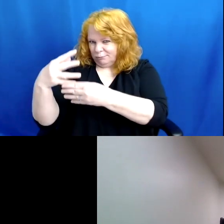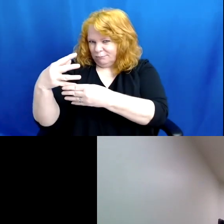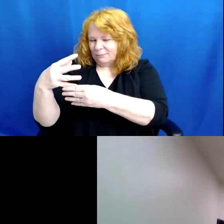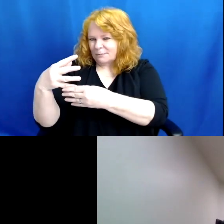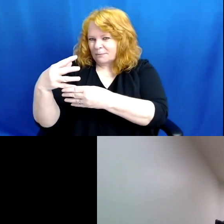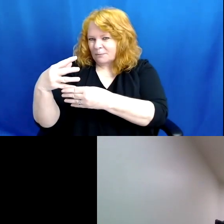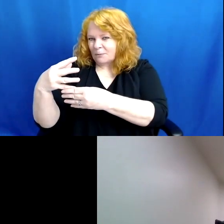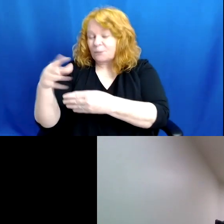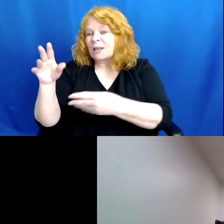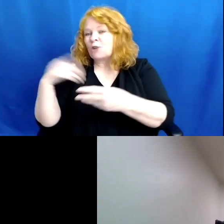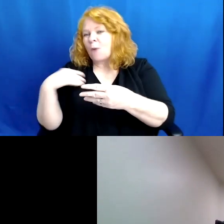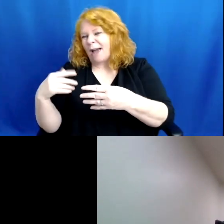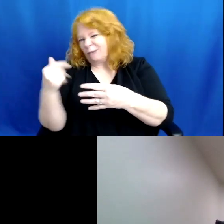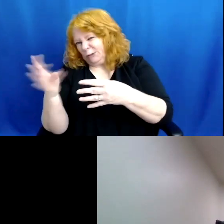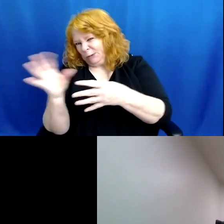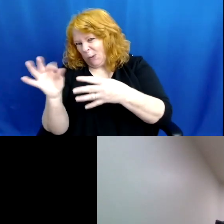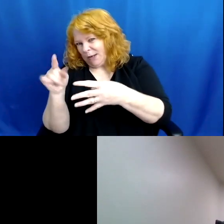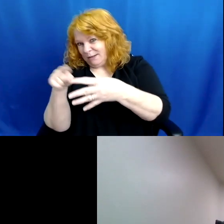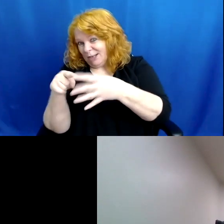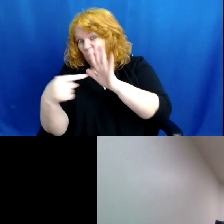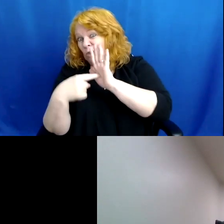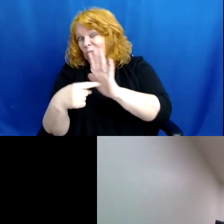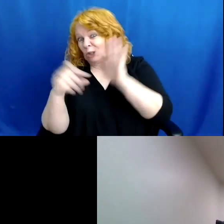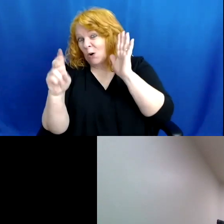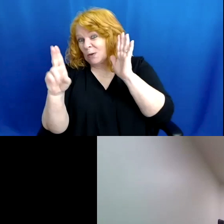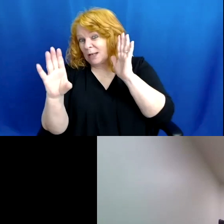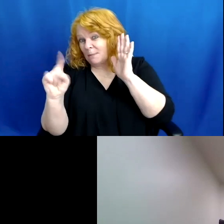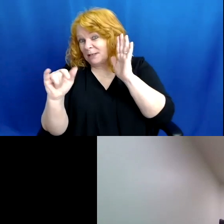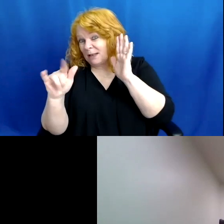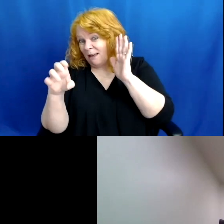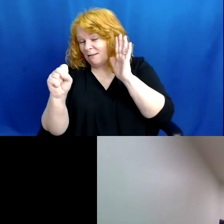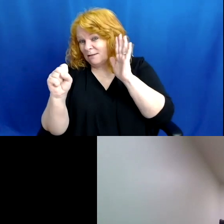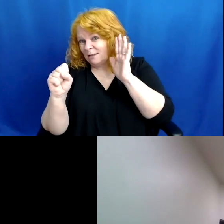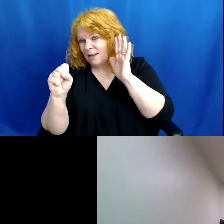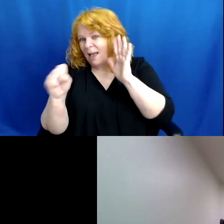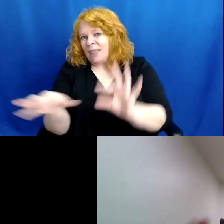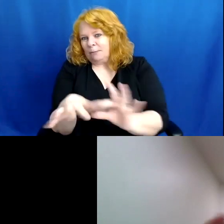If you choose show subtitles the captions will scroll at the bottom of the screen.